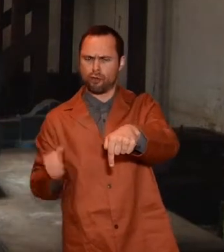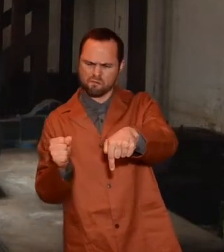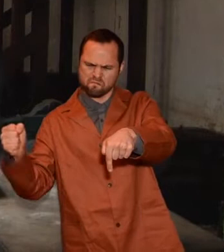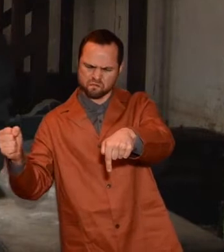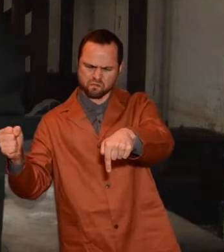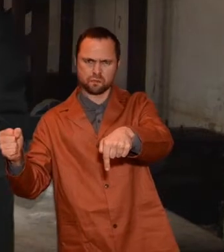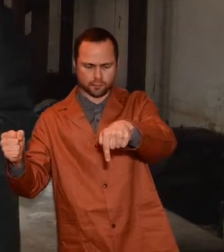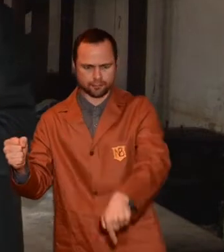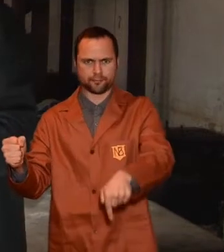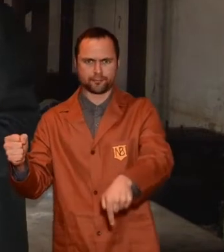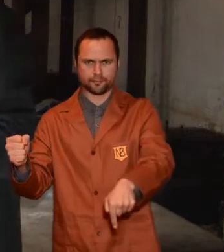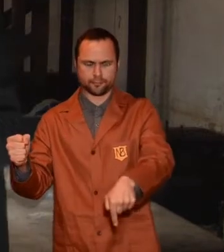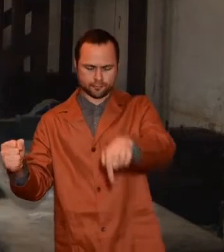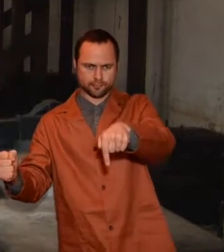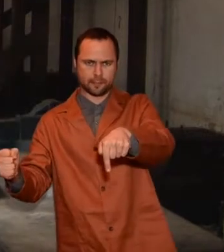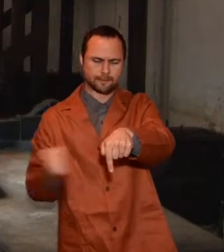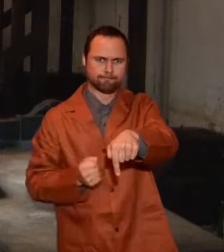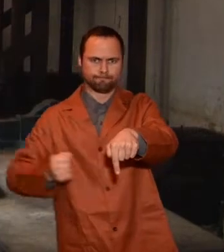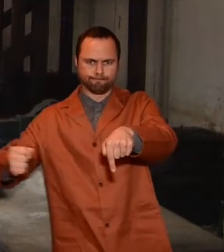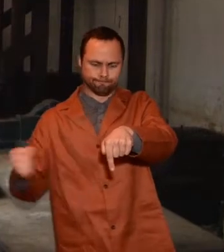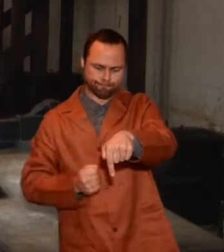The women that worked in here were strong and muscular.